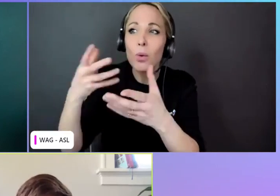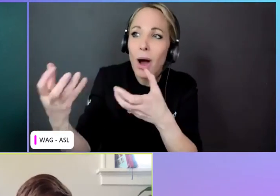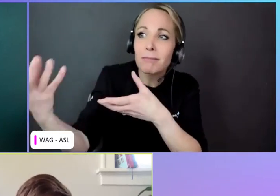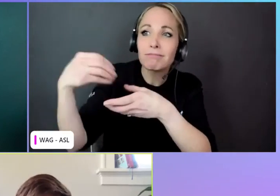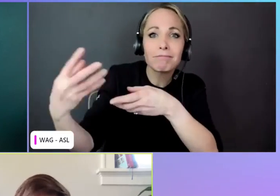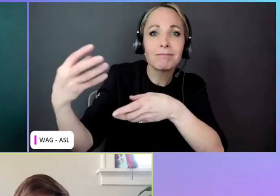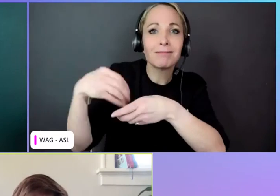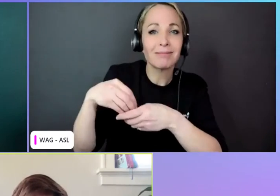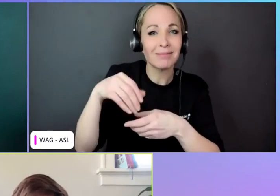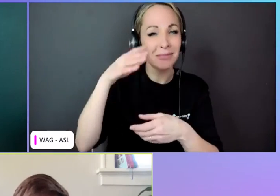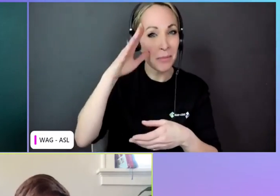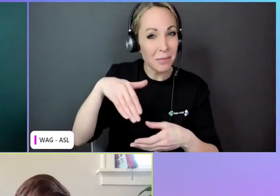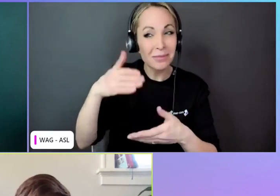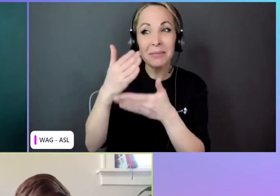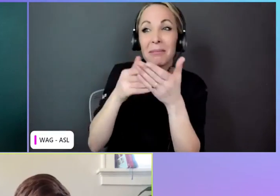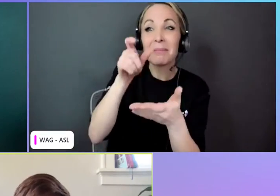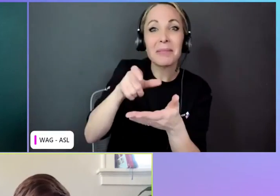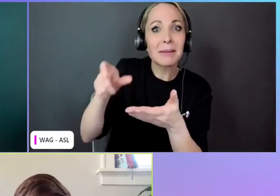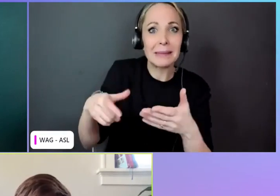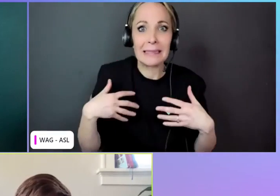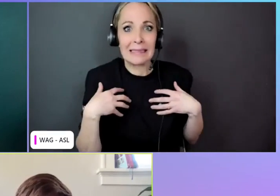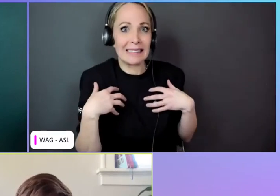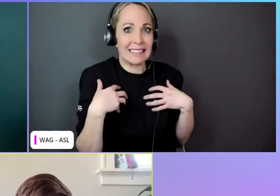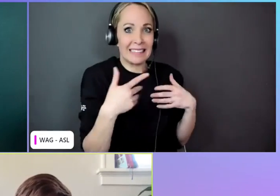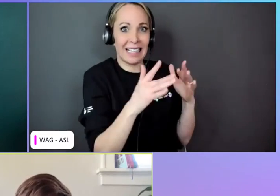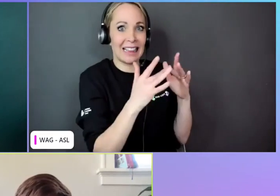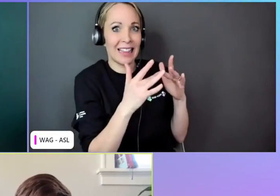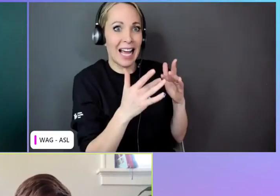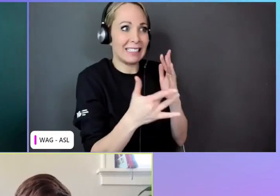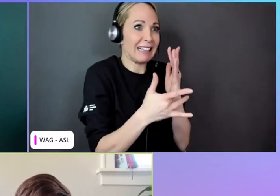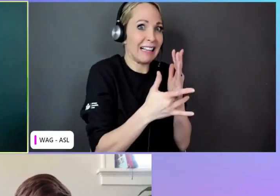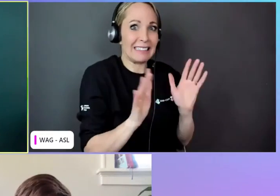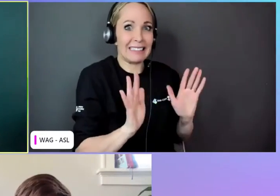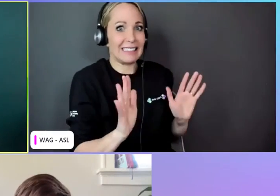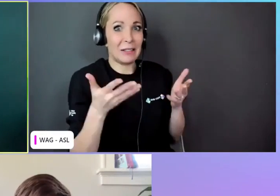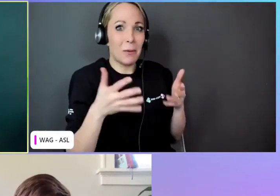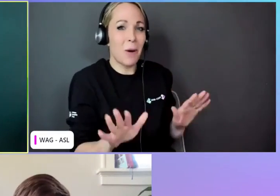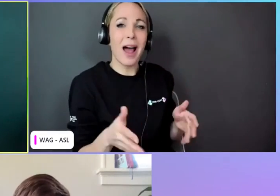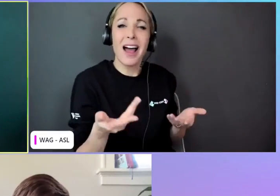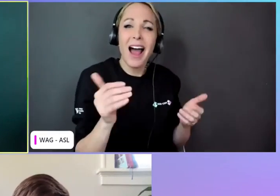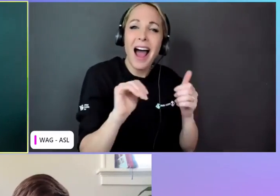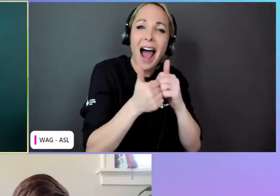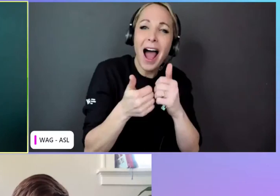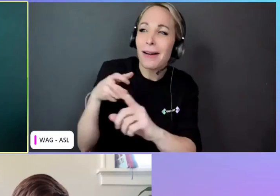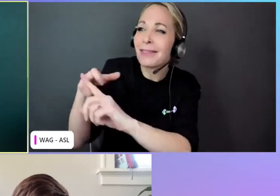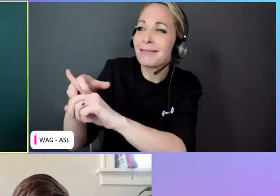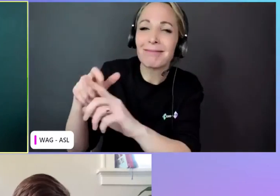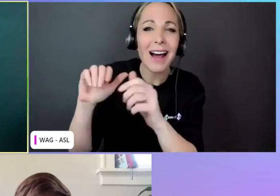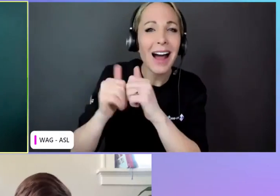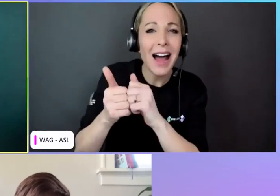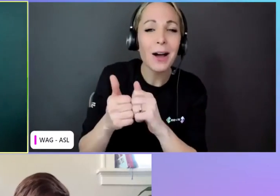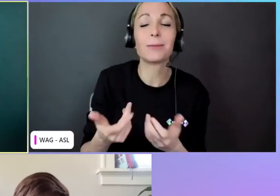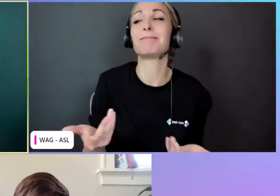recruit research participants, especially for those who are reluctant or apprehensive users here if you have any